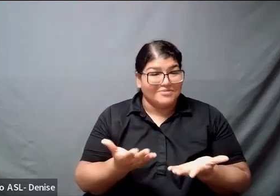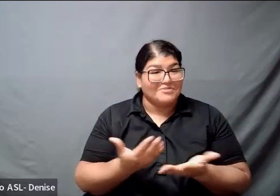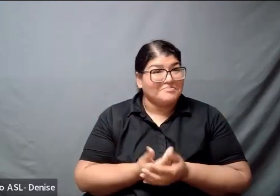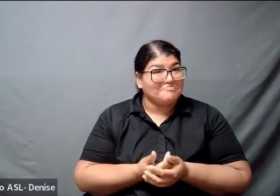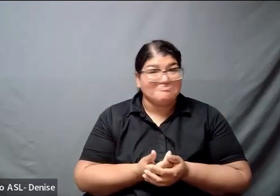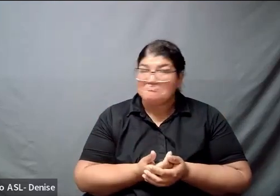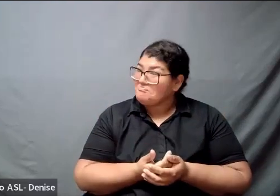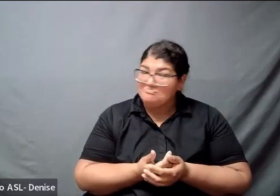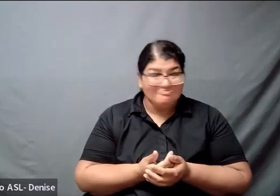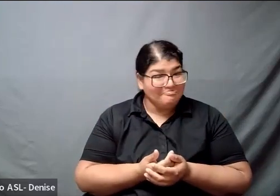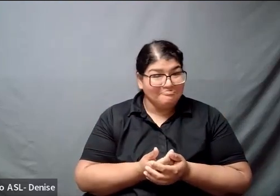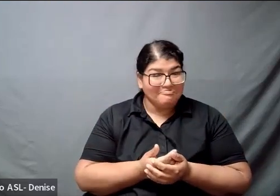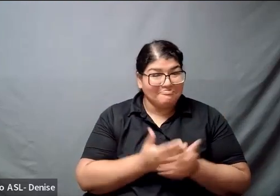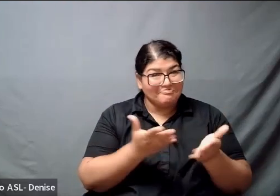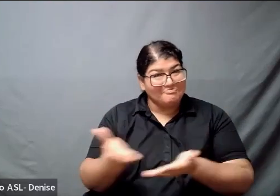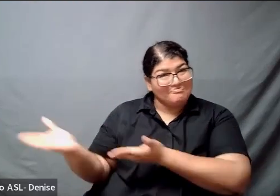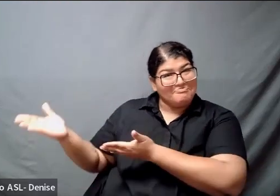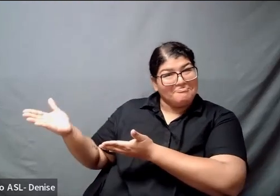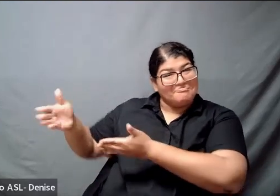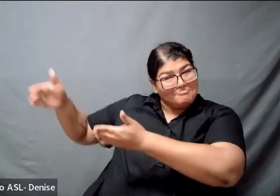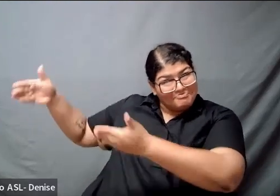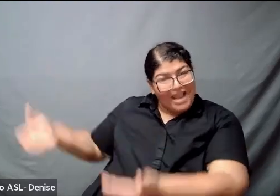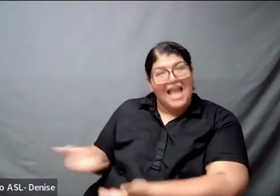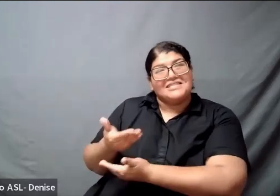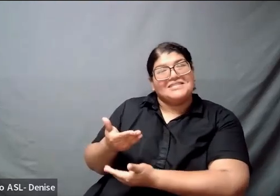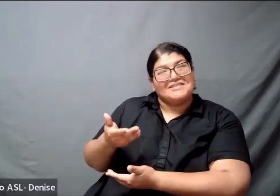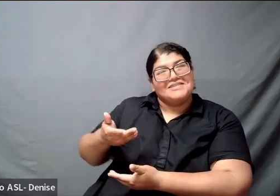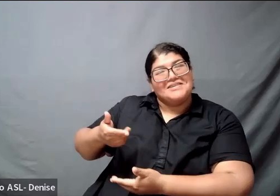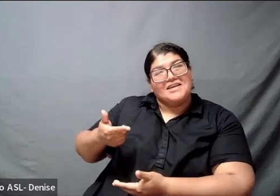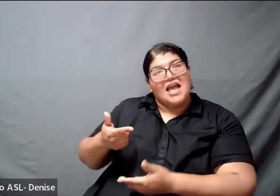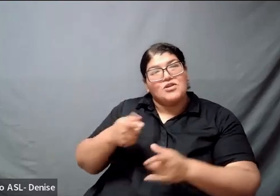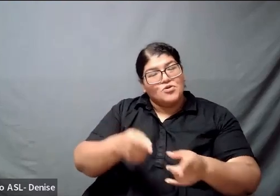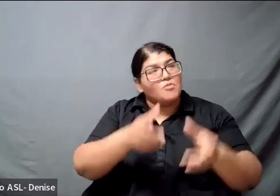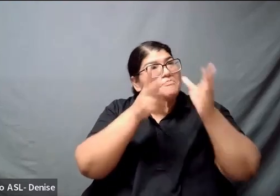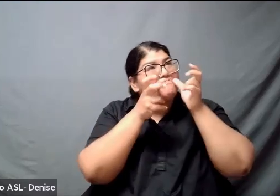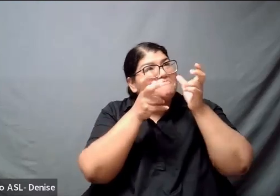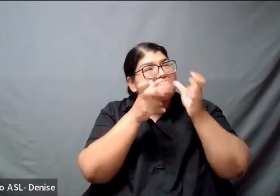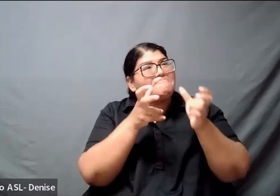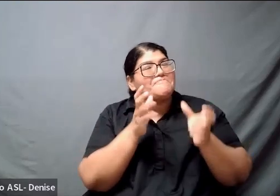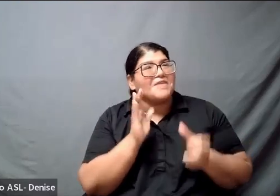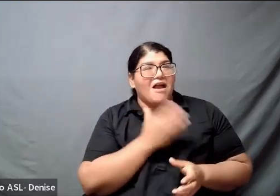get you talking to our guests or get me talking to our guests and you listening to our guest. Some of you may know that this week,